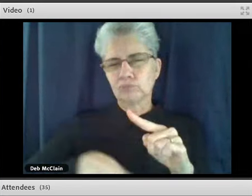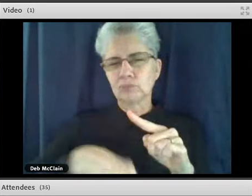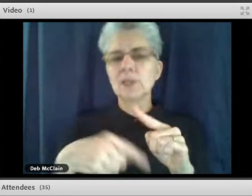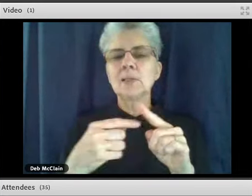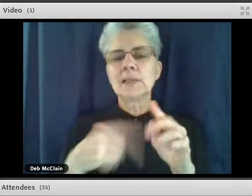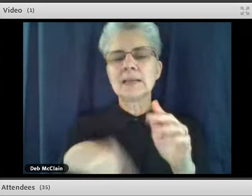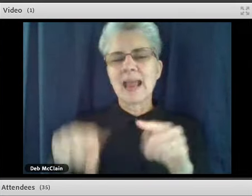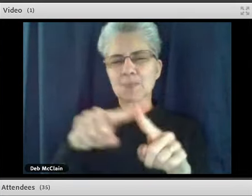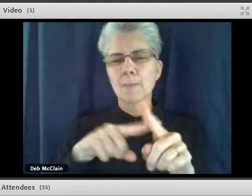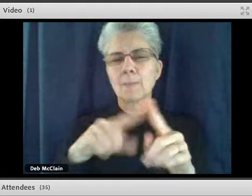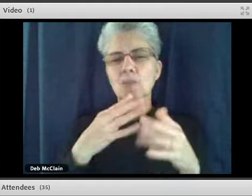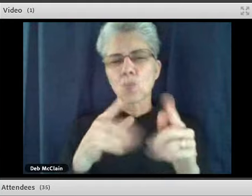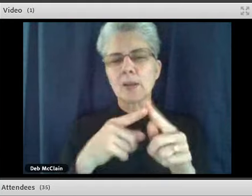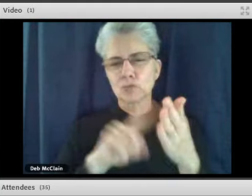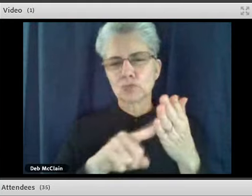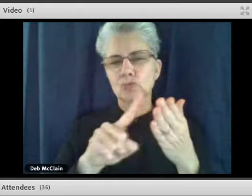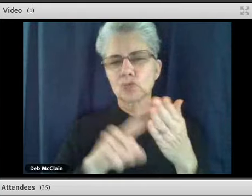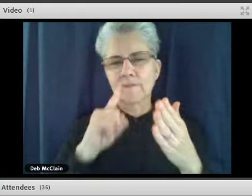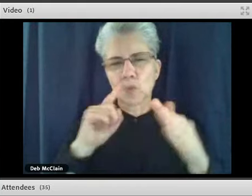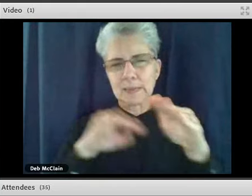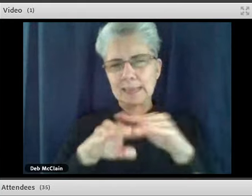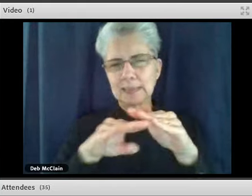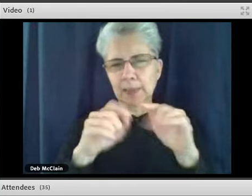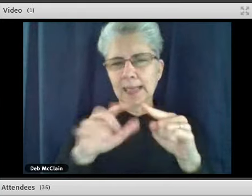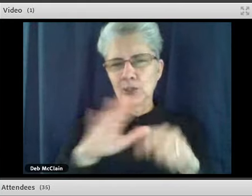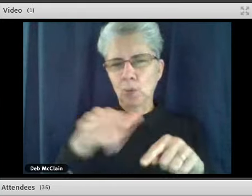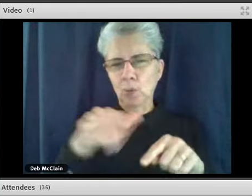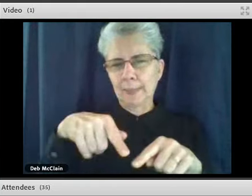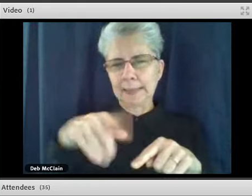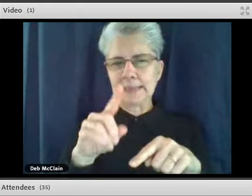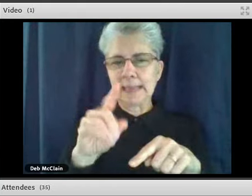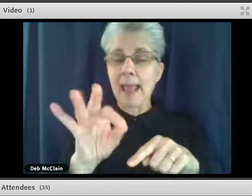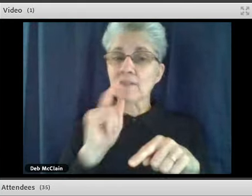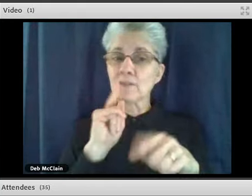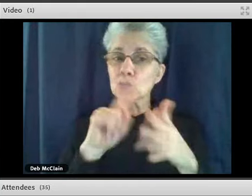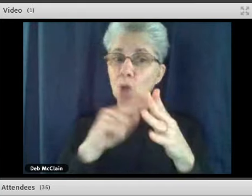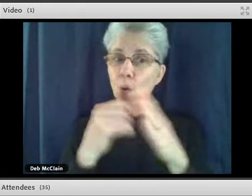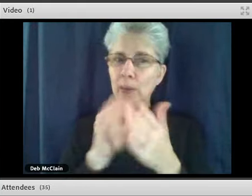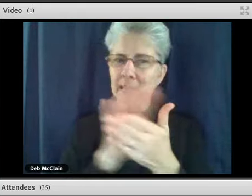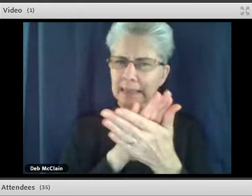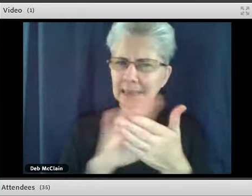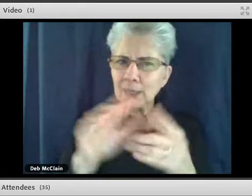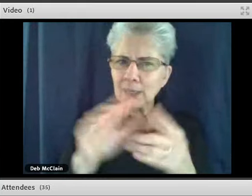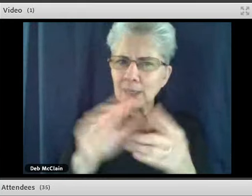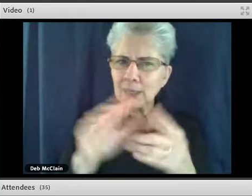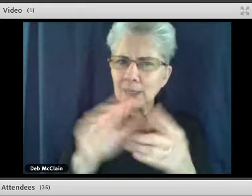Again, I'm going to go through this in a little bit more detail next month. But there are ways to check for accessibility in your PDF.